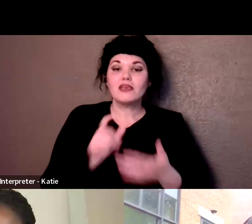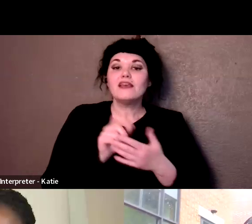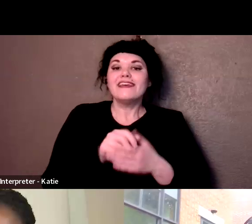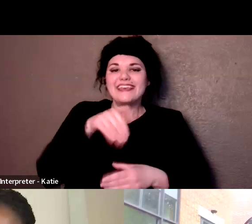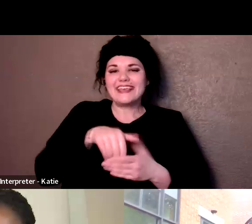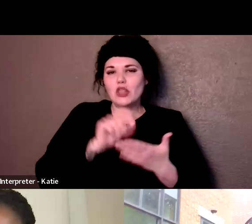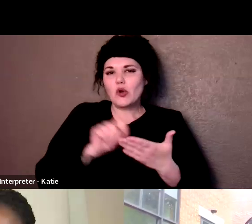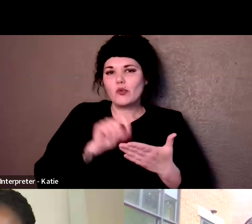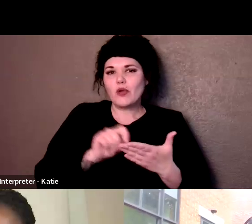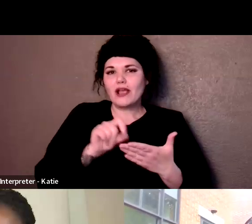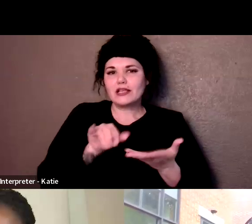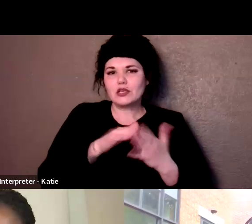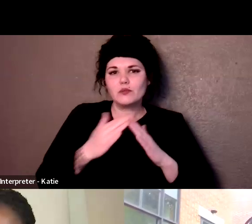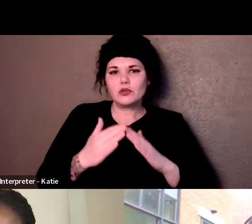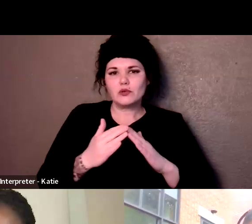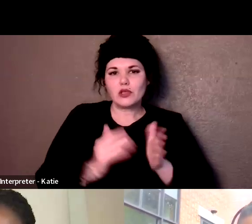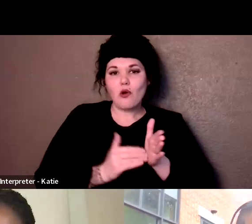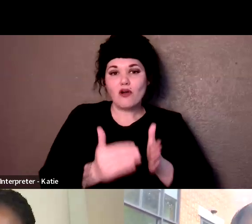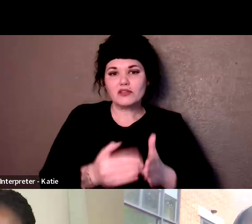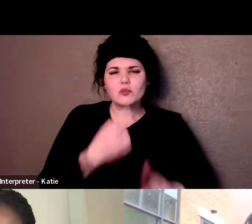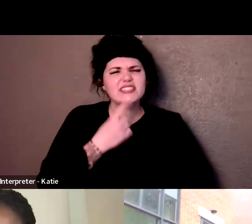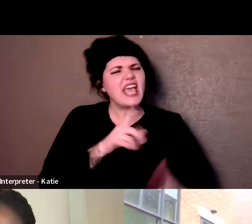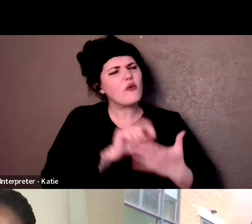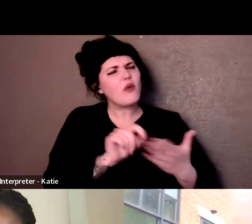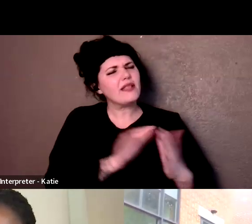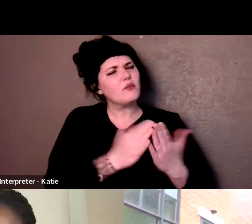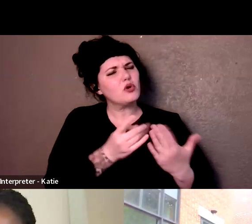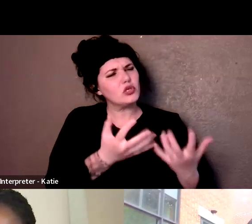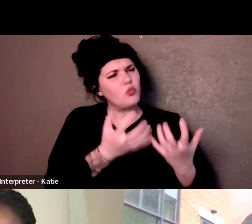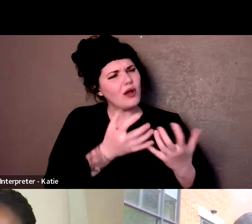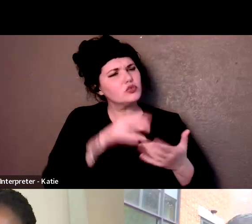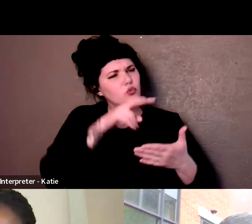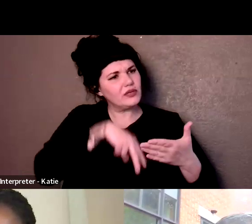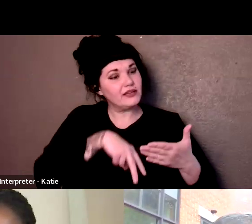"Write the book you want to read," and so in health research it translates into, you know, be the faces